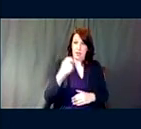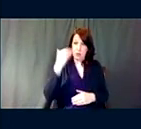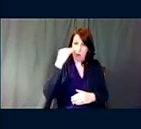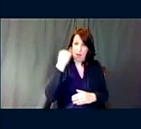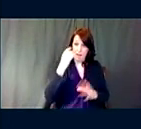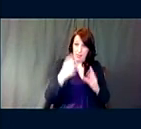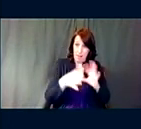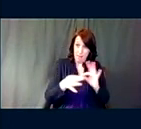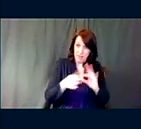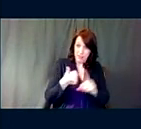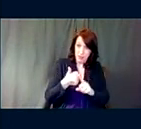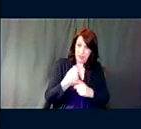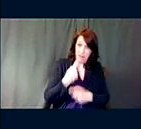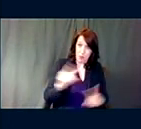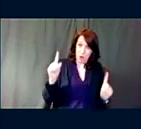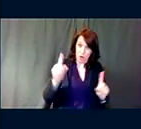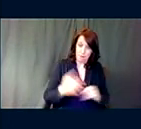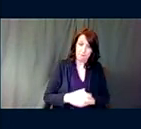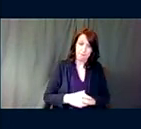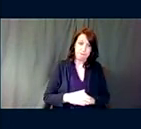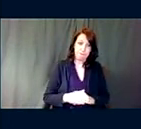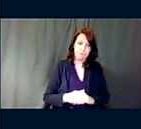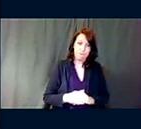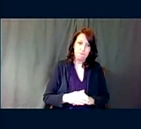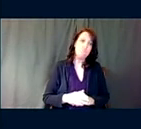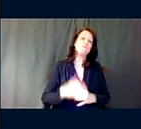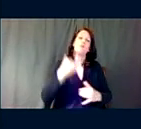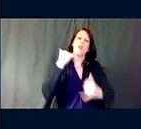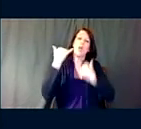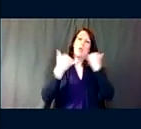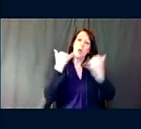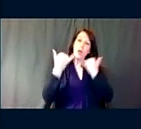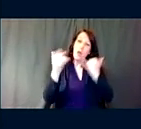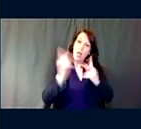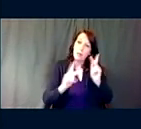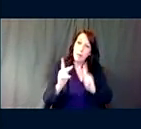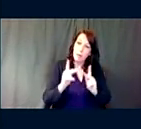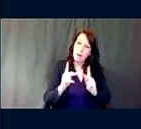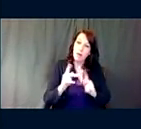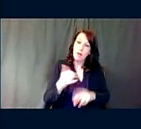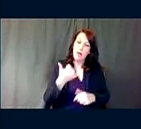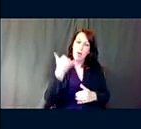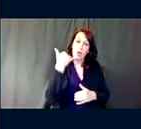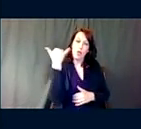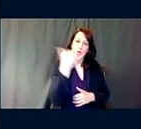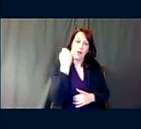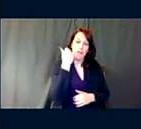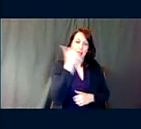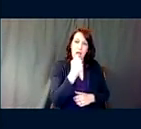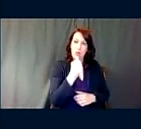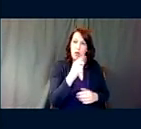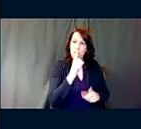WHETHER MESSAGE WOULD WORK AT ALL. AND THEN WE CALLED PEOPLE. WE BOTH CALLED HEALTH WORKER TO